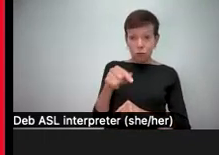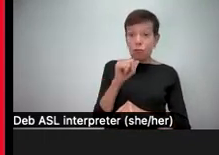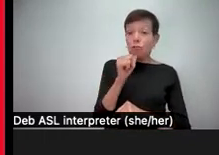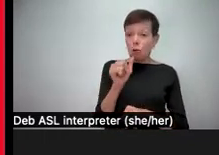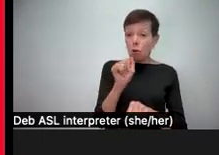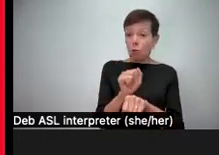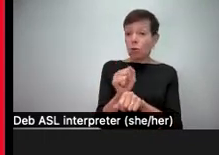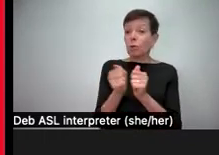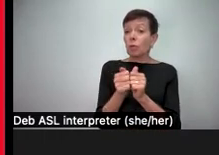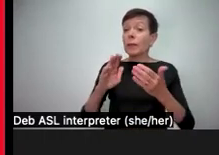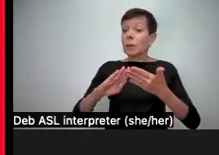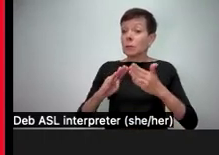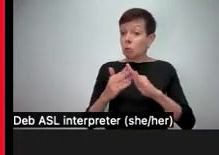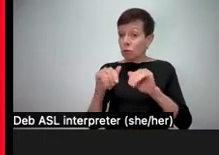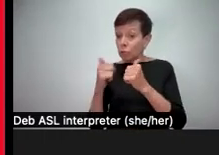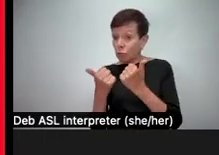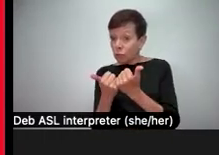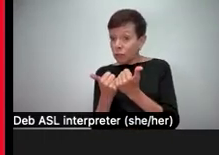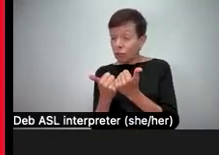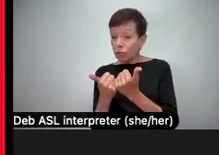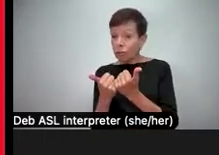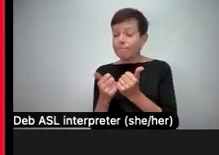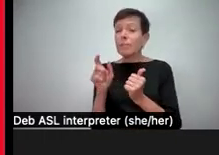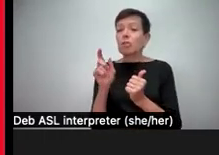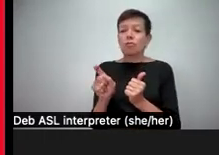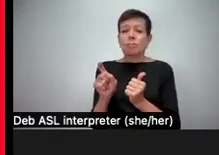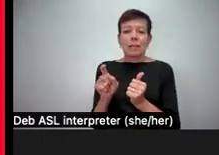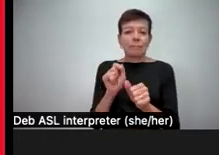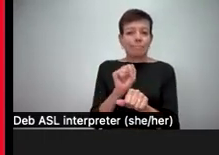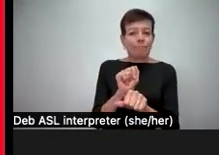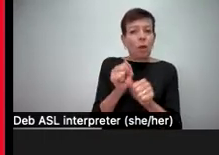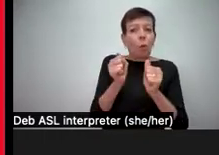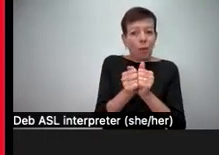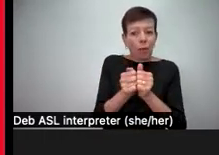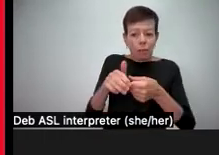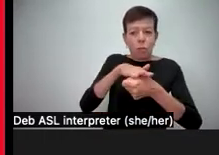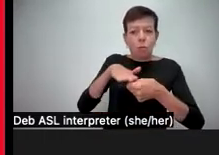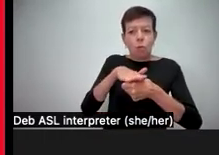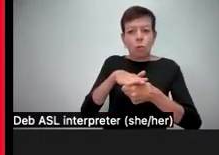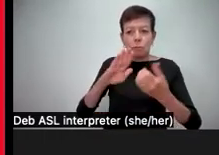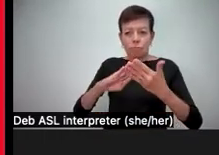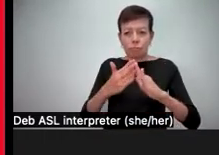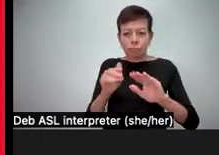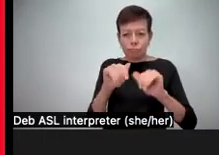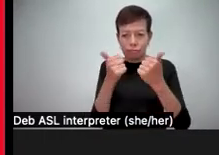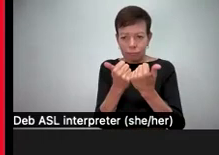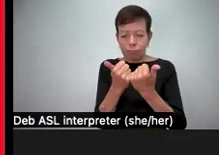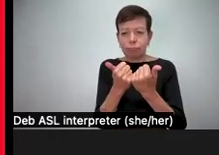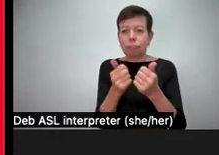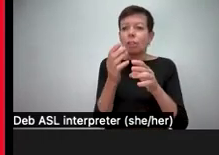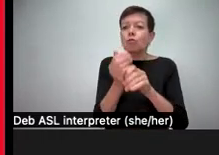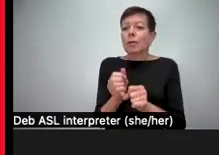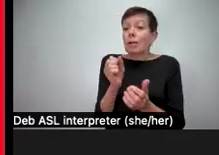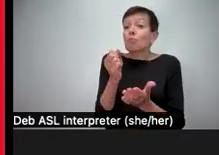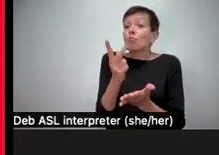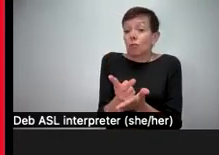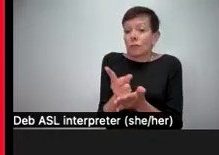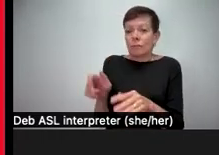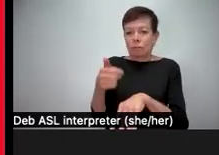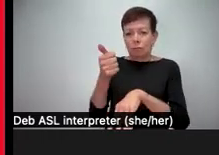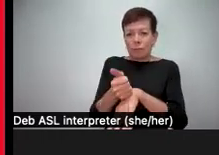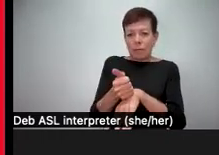neighbourhood community association in order to get approvals to do their project on City land.